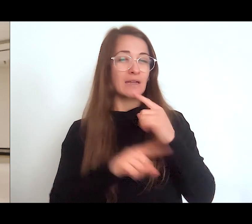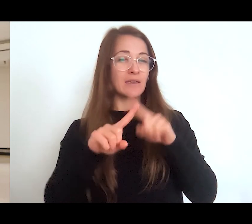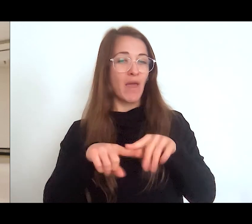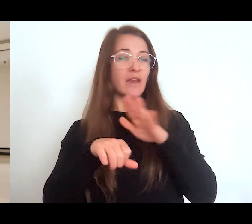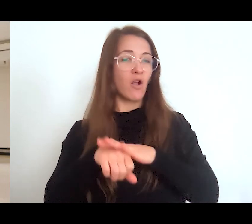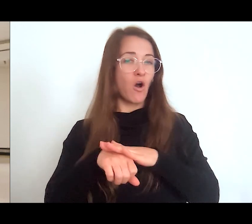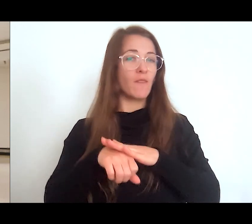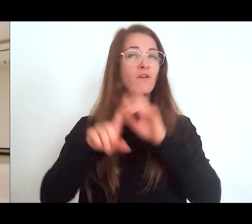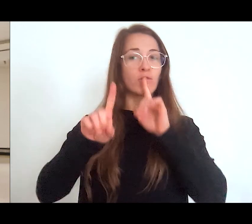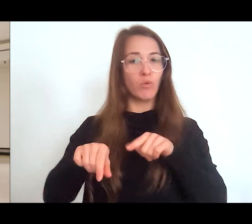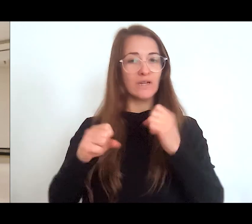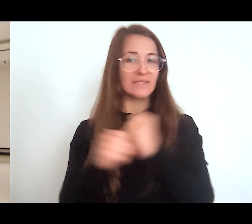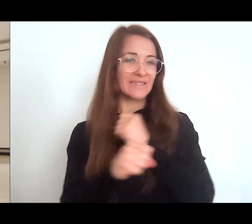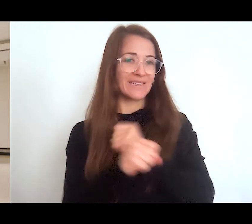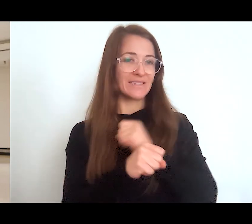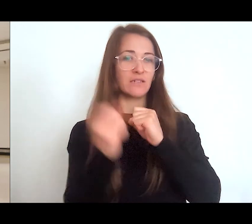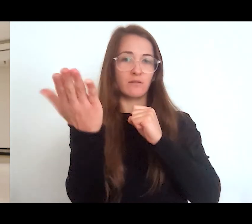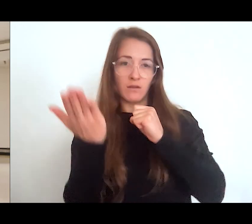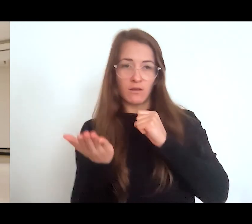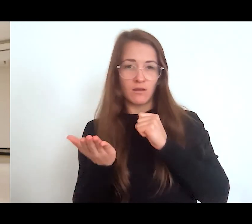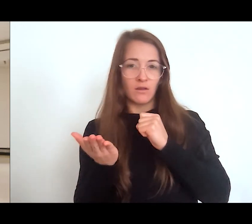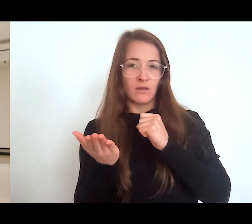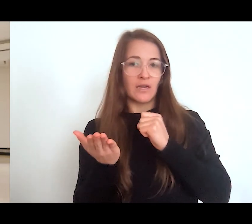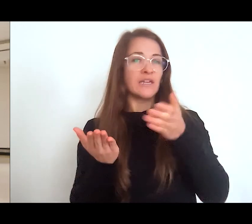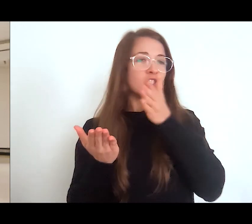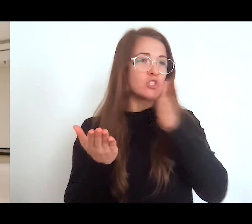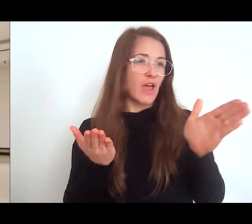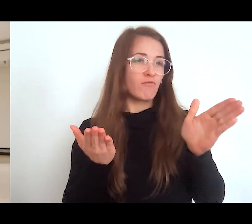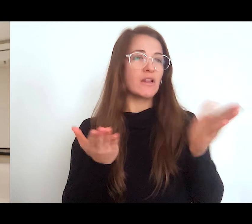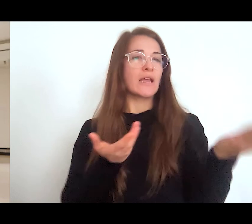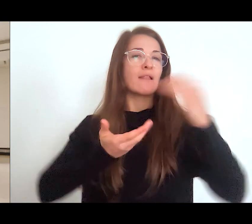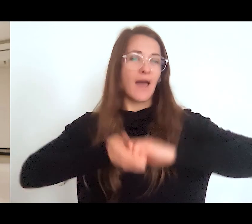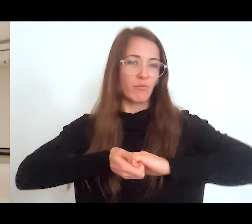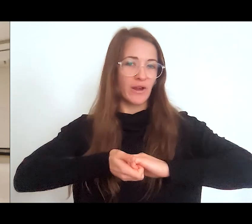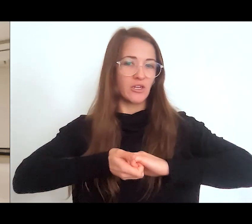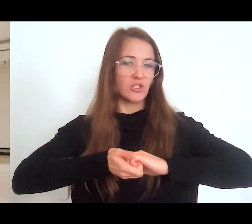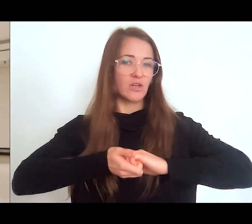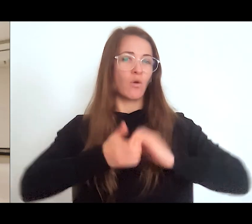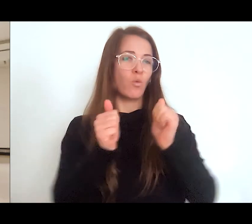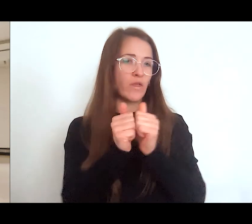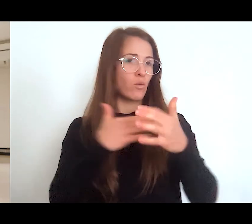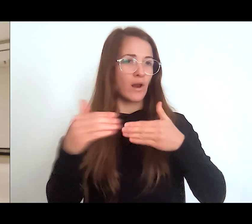DEPENDING ON THE REPORT, THE STATISTICS THAT COME IN ARE GENERALLY A COLLABORATION FROM